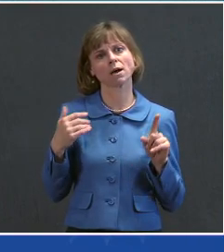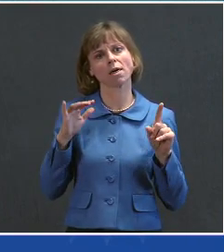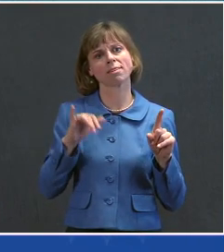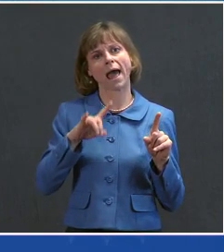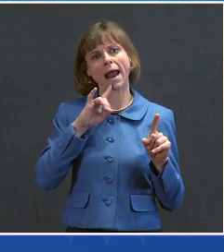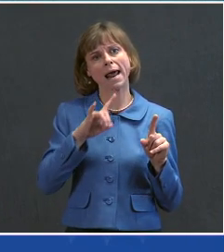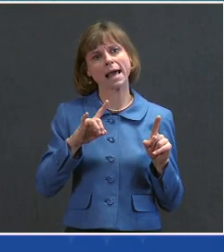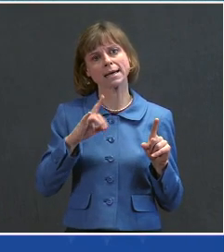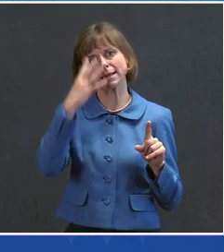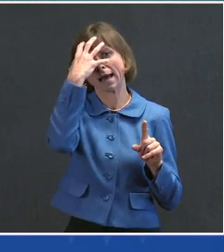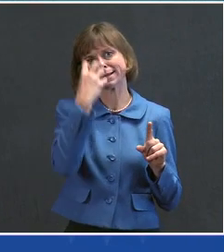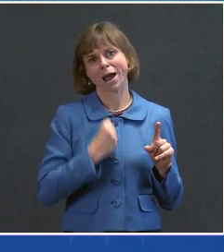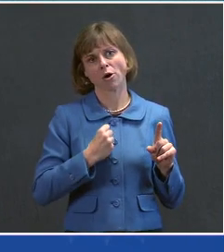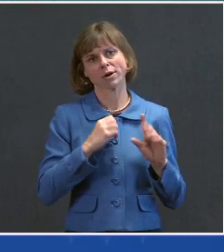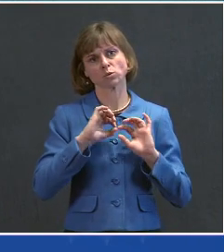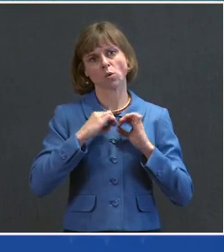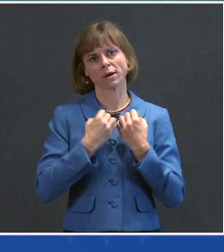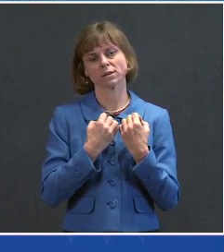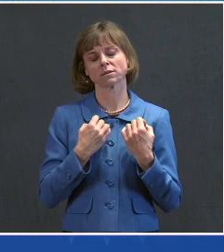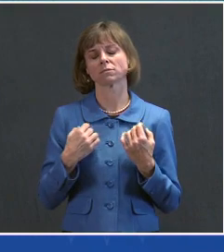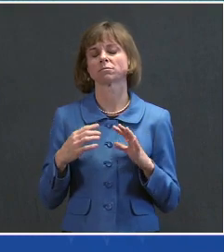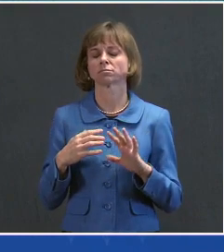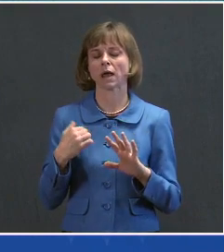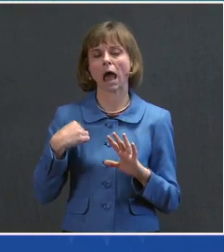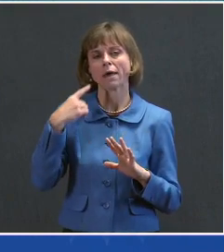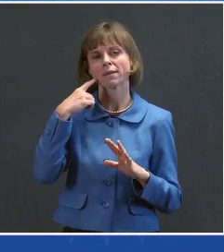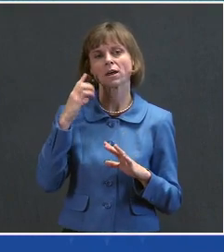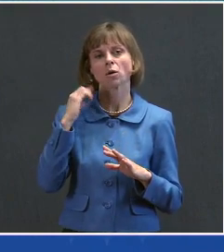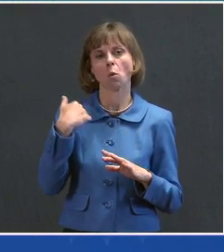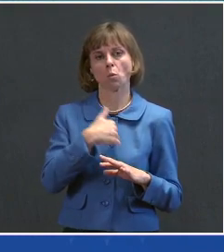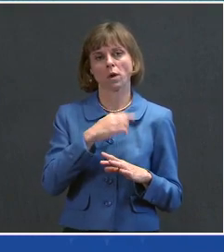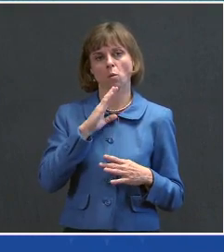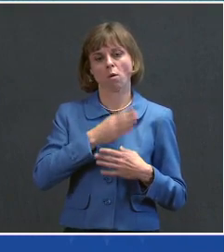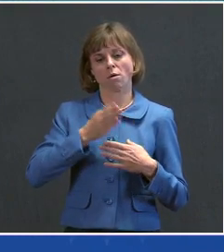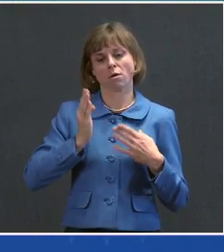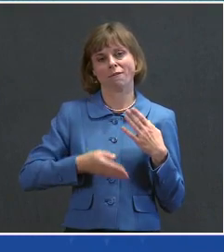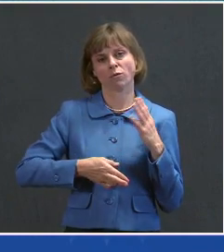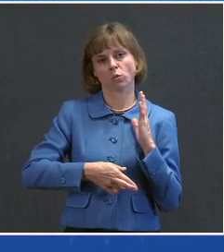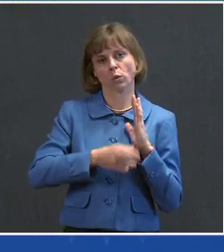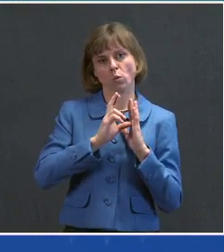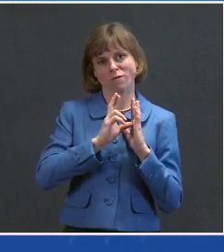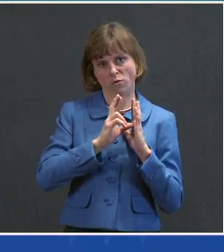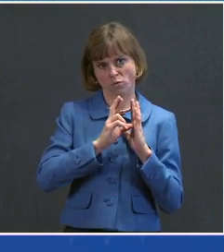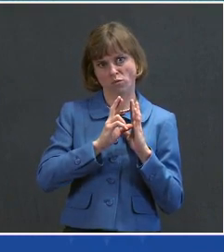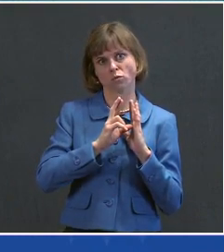Ms. Psaki: Again, I think that we're going to conclude the review. We're looking at organizations --